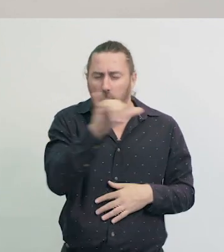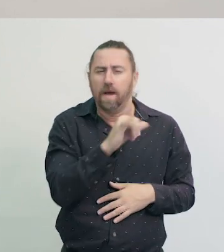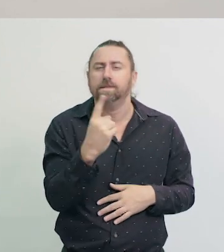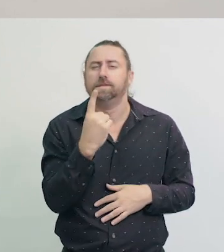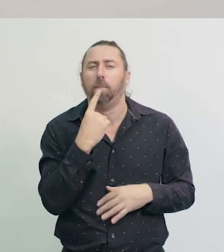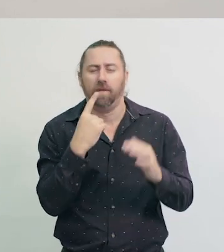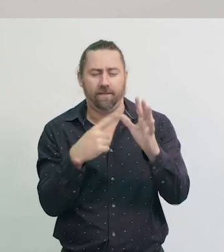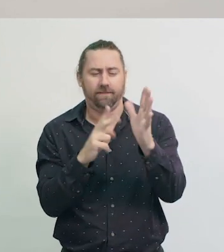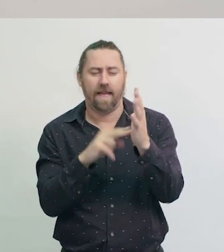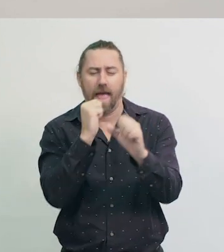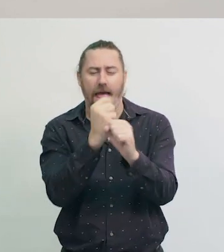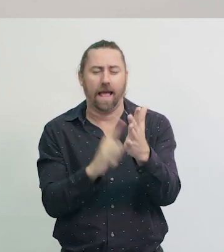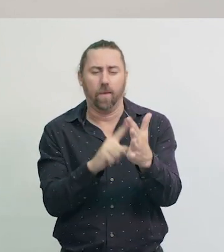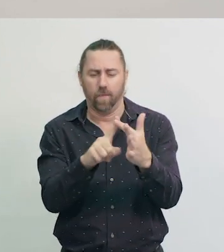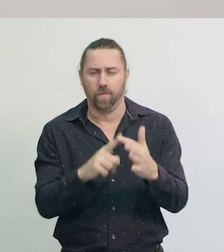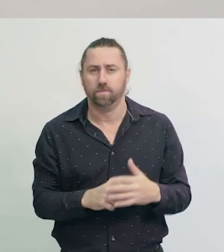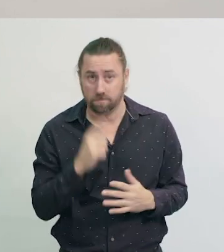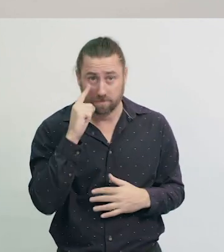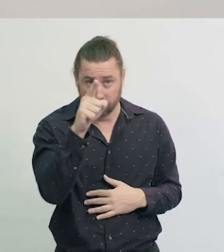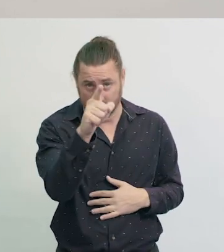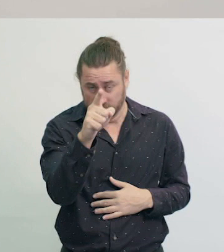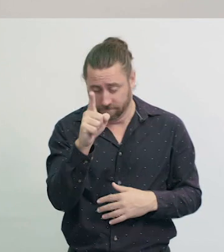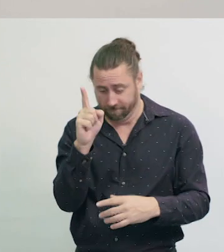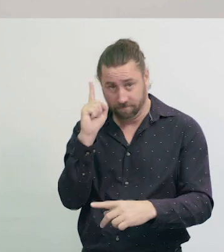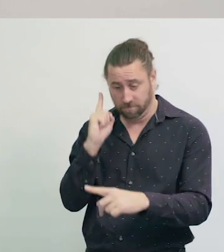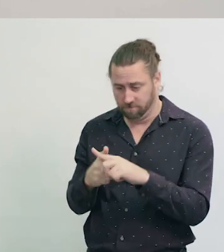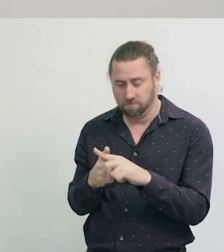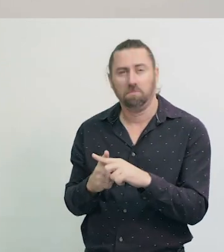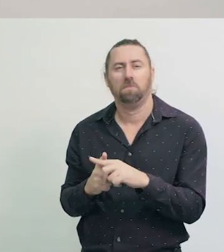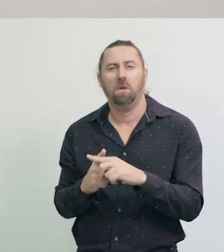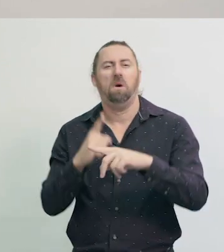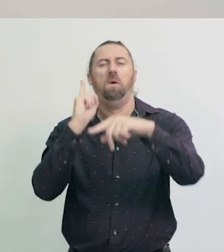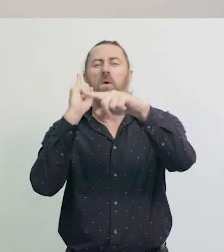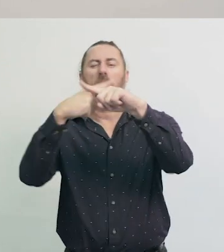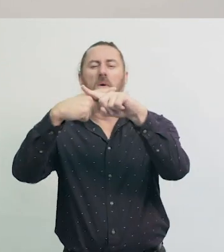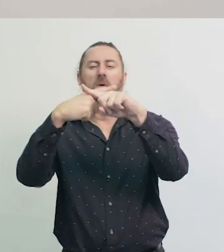Perhaps there's some room on your paper to sketch some different-looking lines,